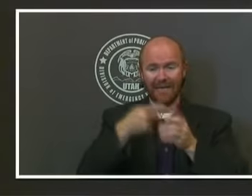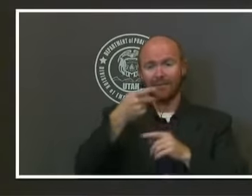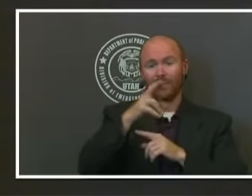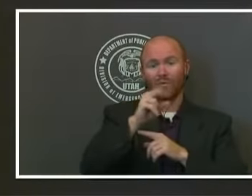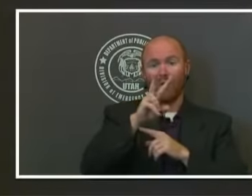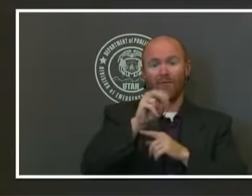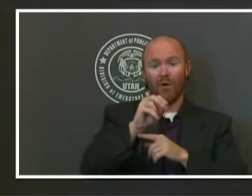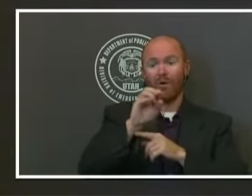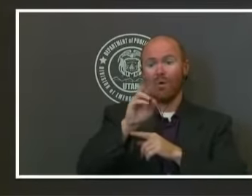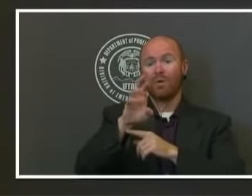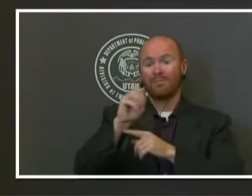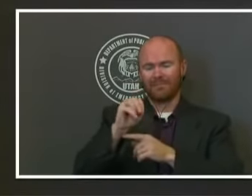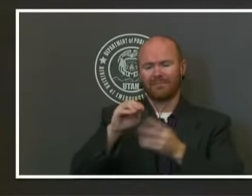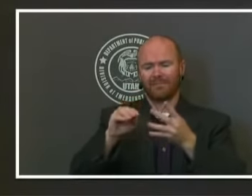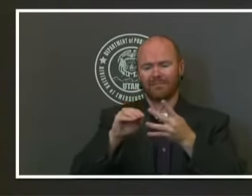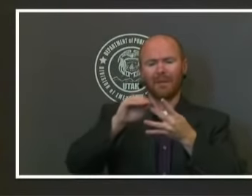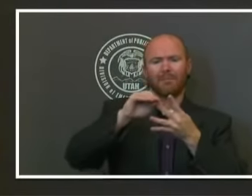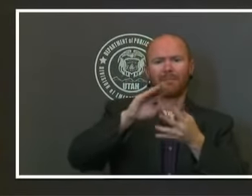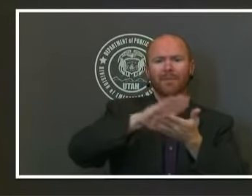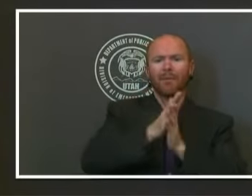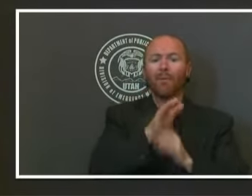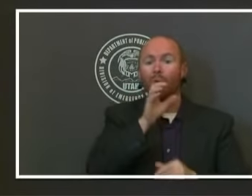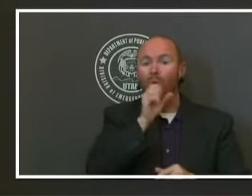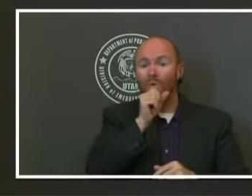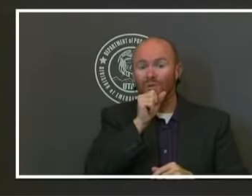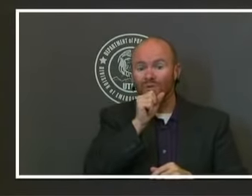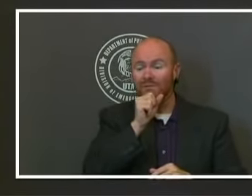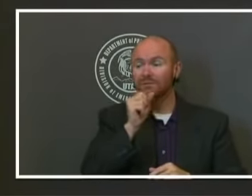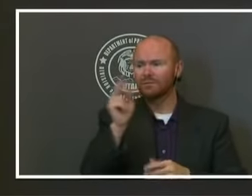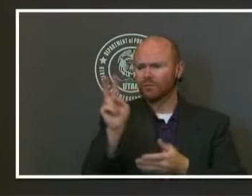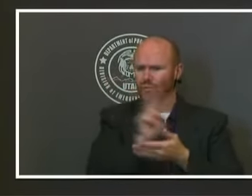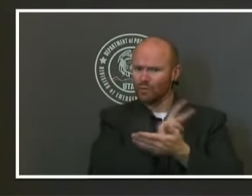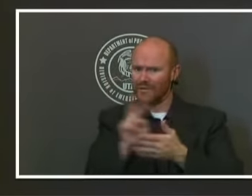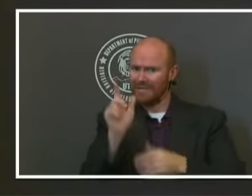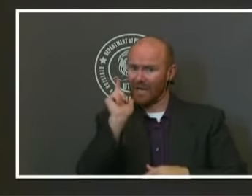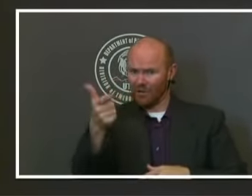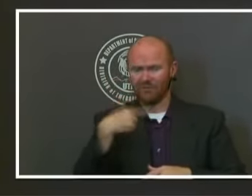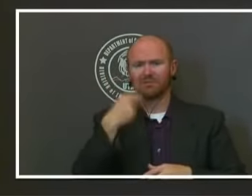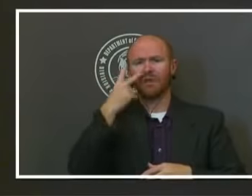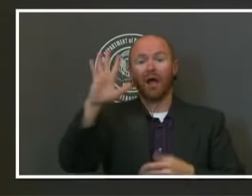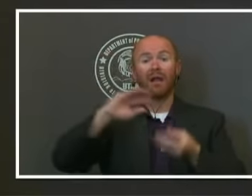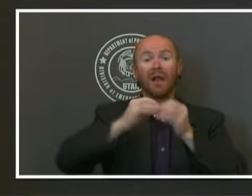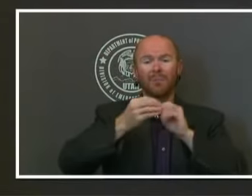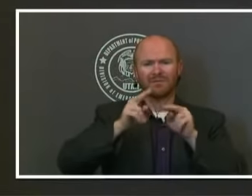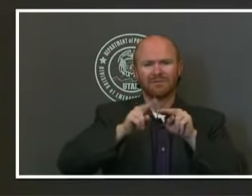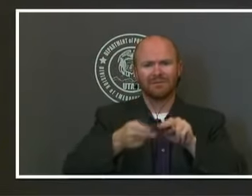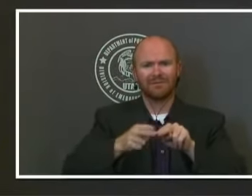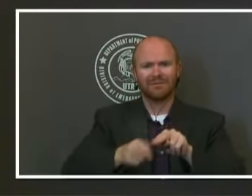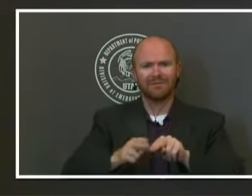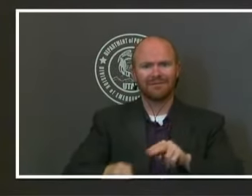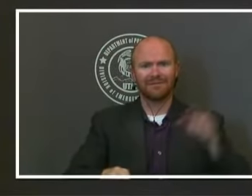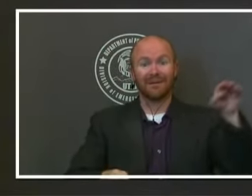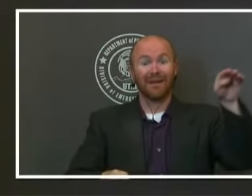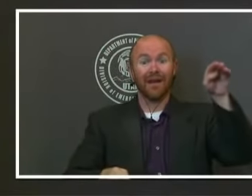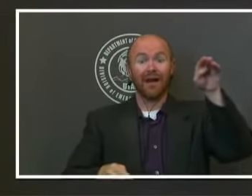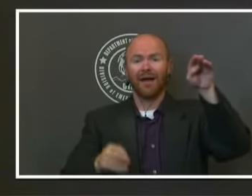orange under the old guidelines and a couple weeks later we saw